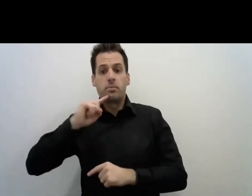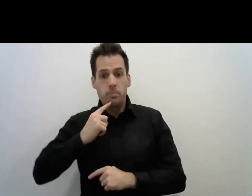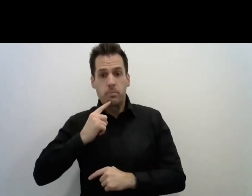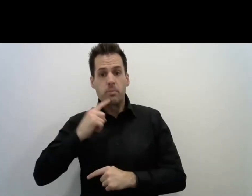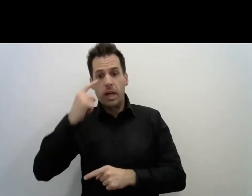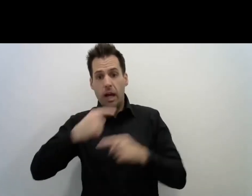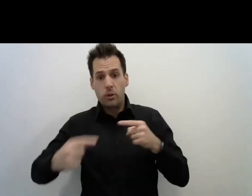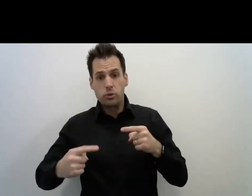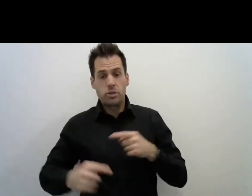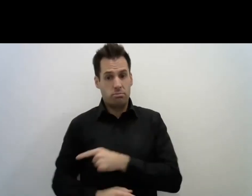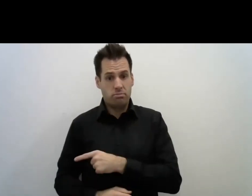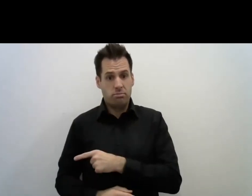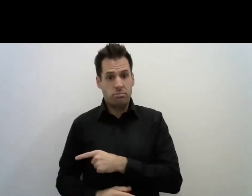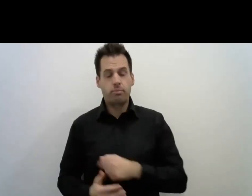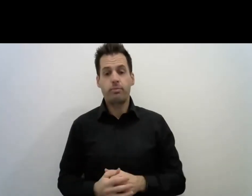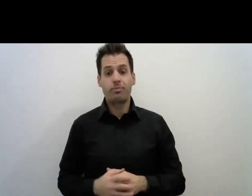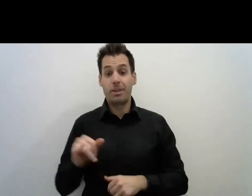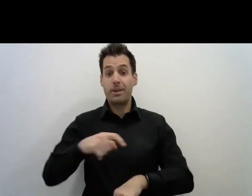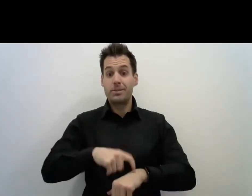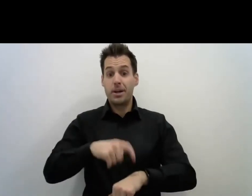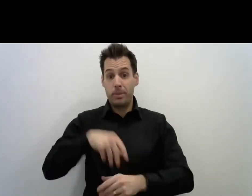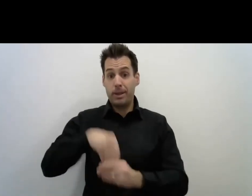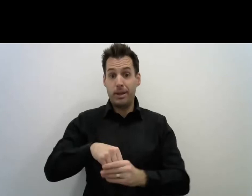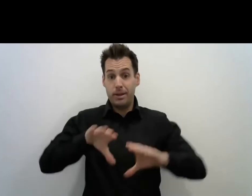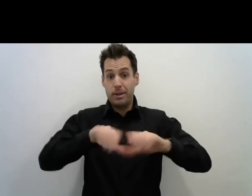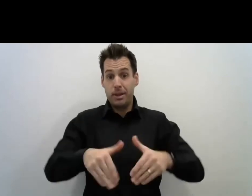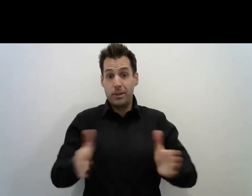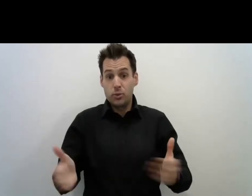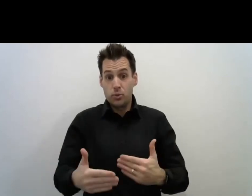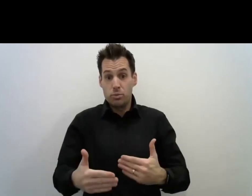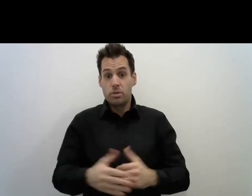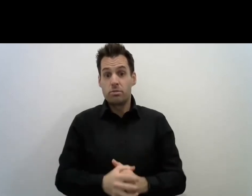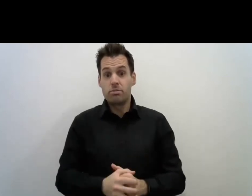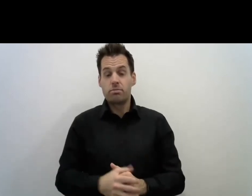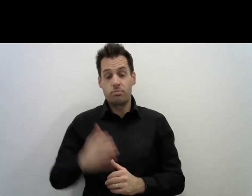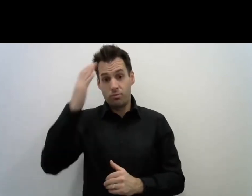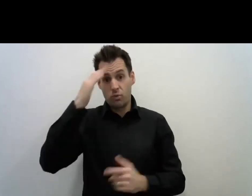where we were situated in the classroom we were you know uh across the room from her so there was